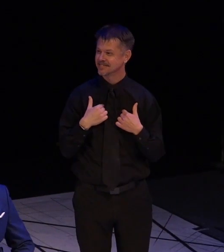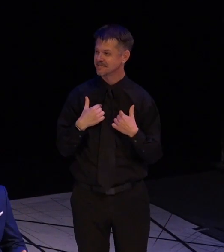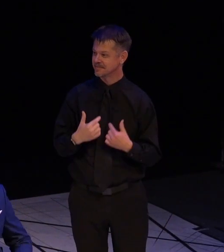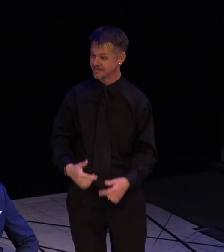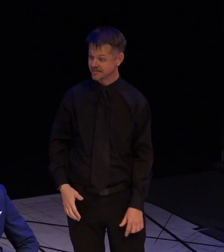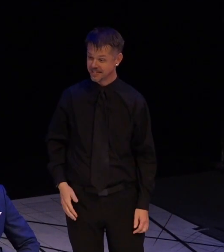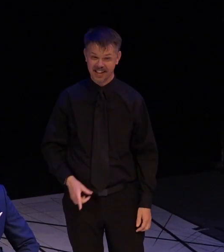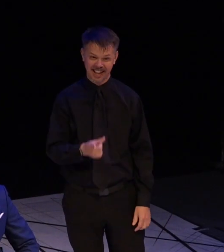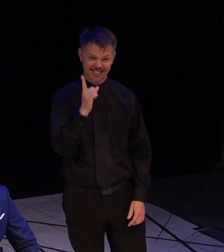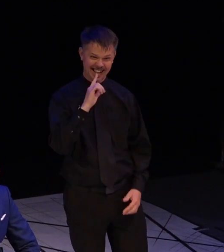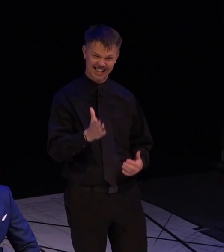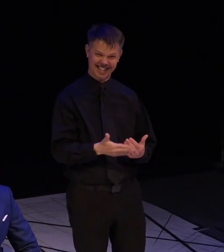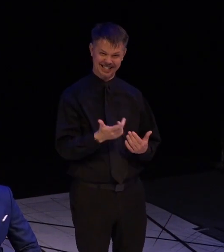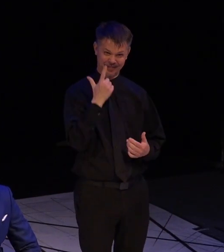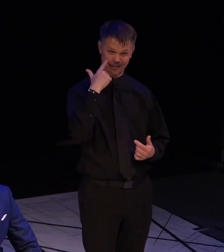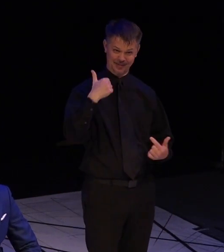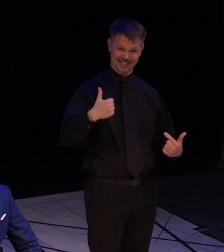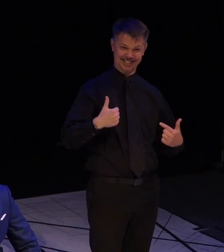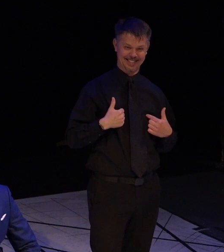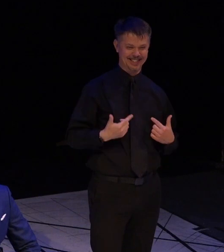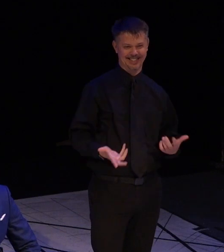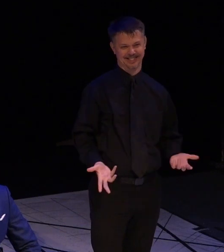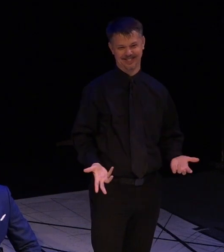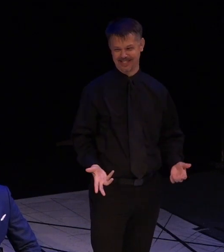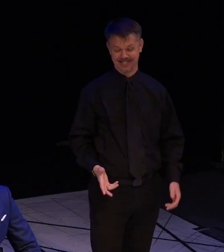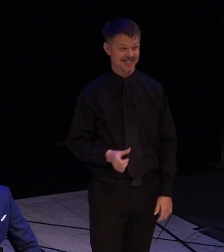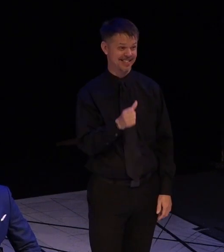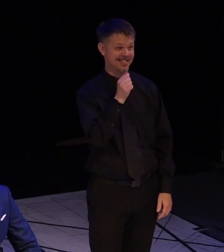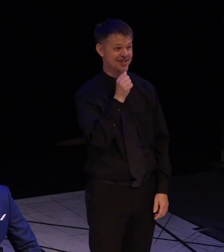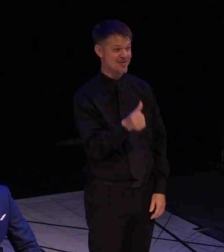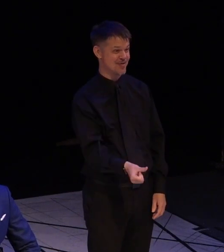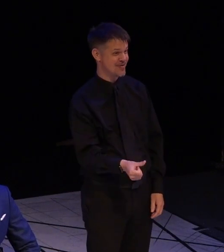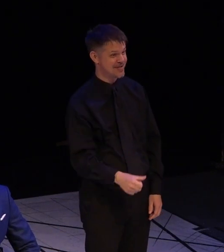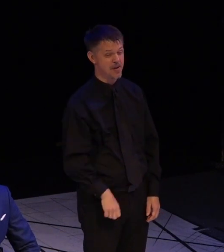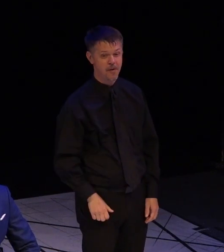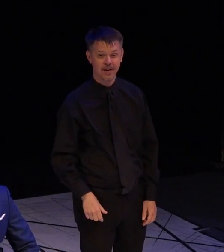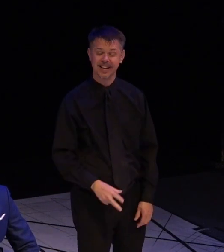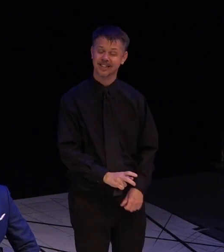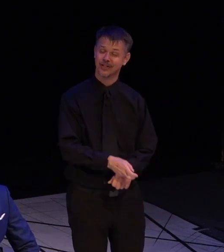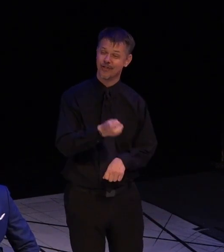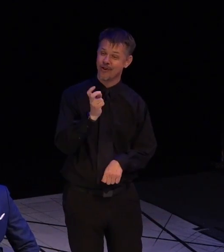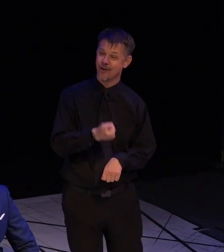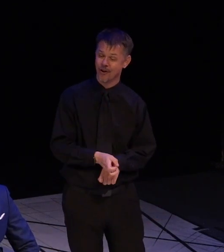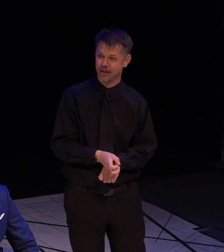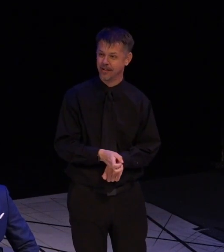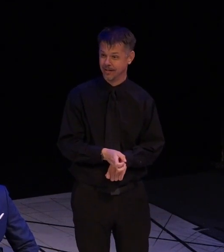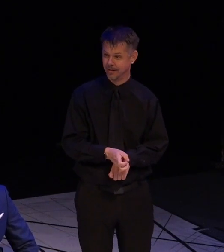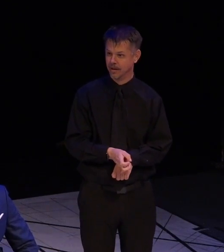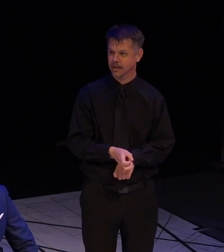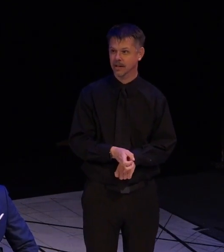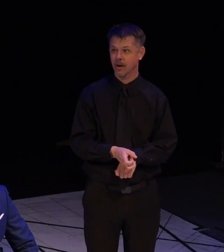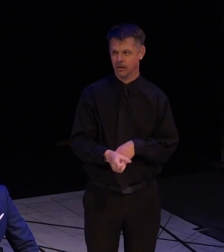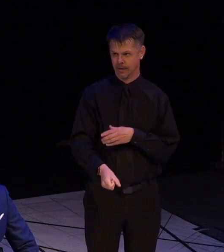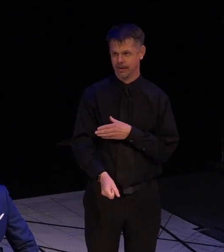You think this is easy for me? It's not. It's hard. It's really hard.